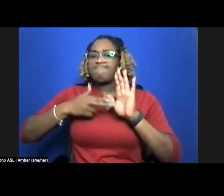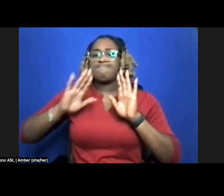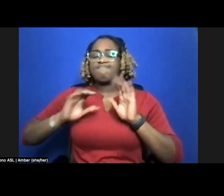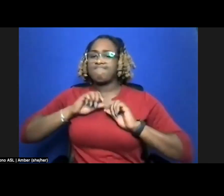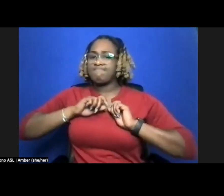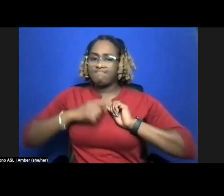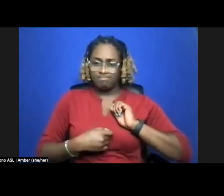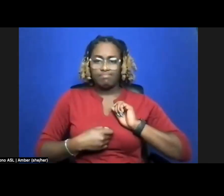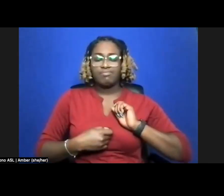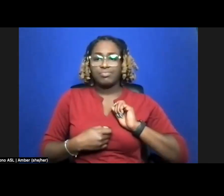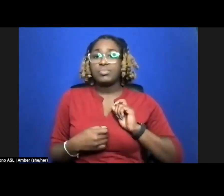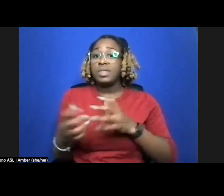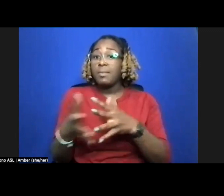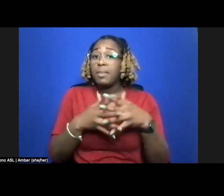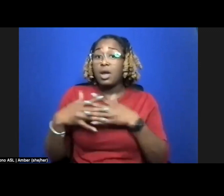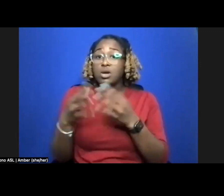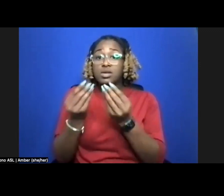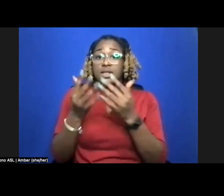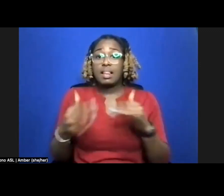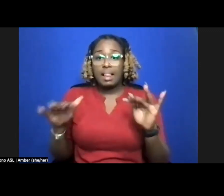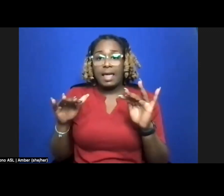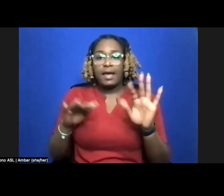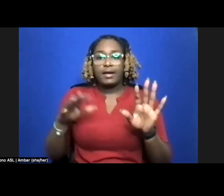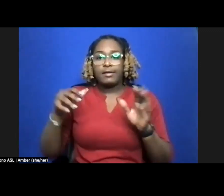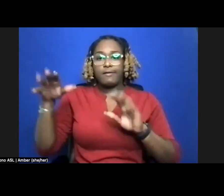america is a landfill. underwater, bloodline brined,